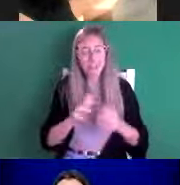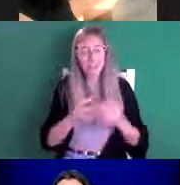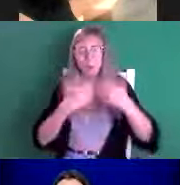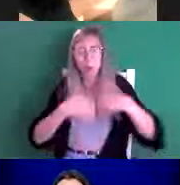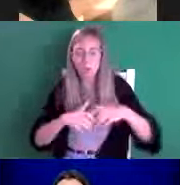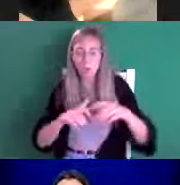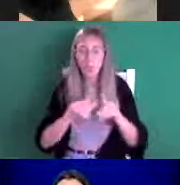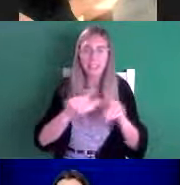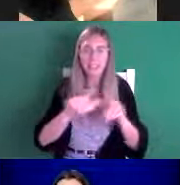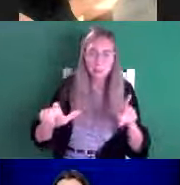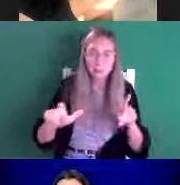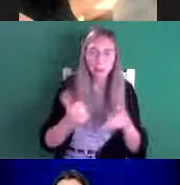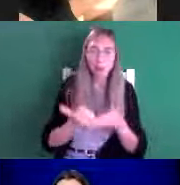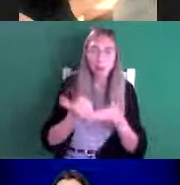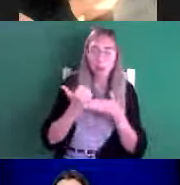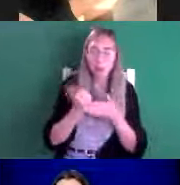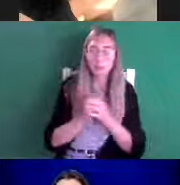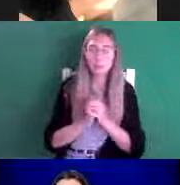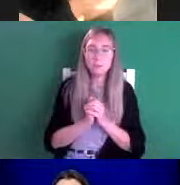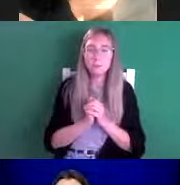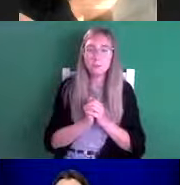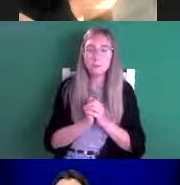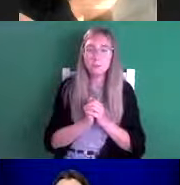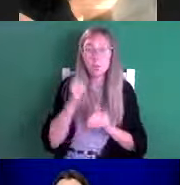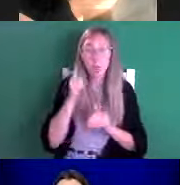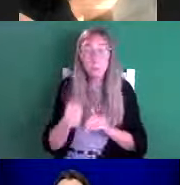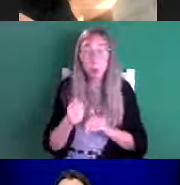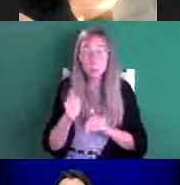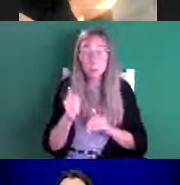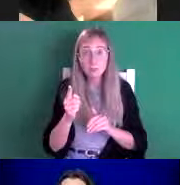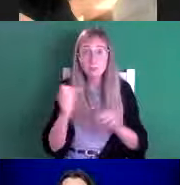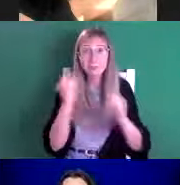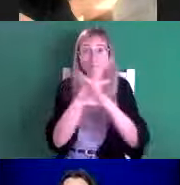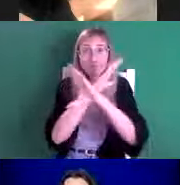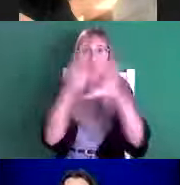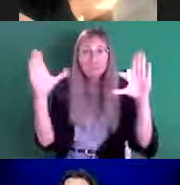but i think if you start from that concept of self-sufficiency it will stop you